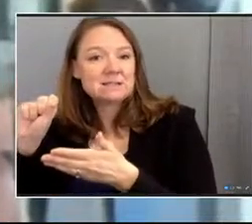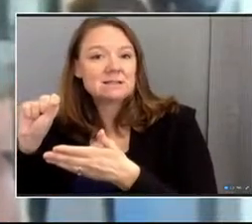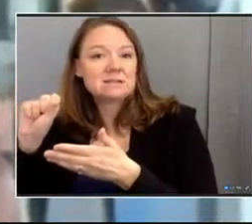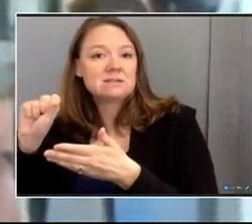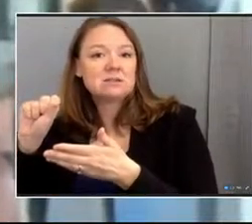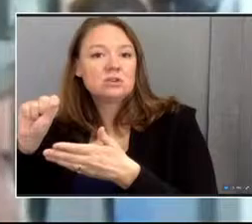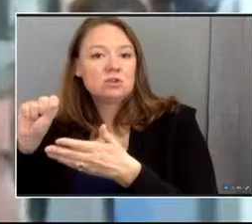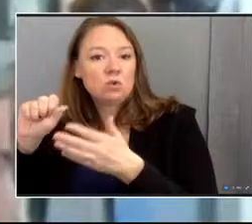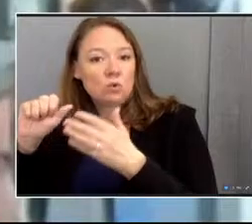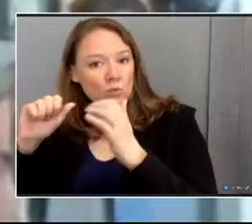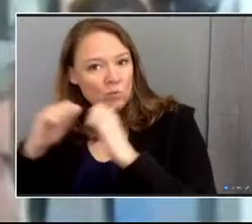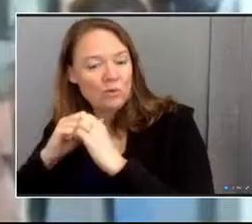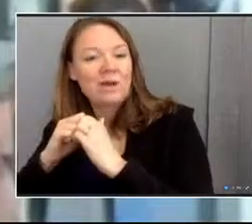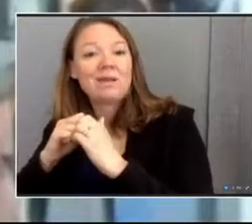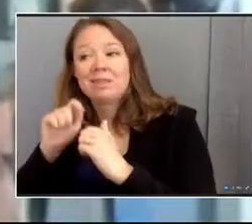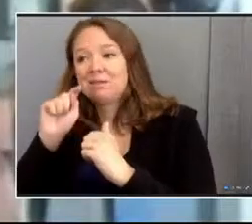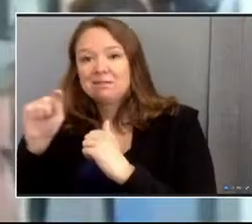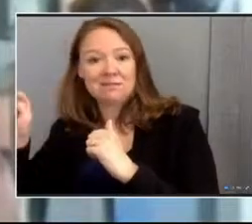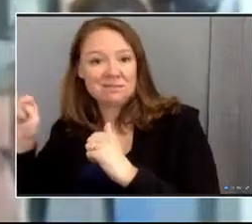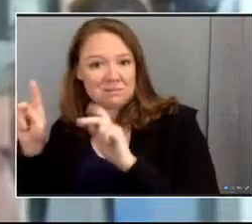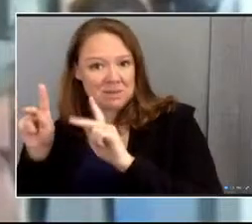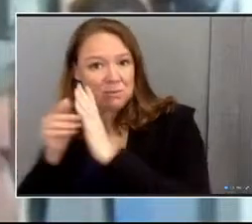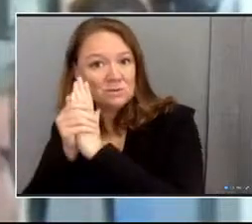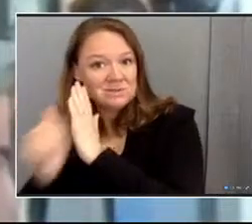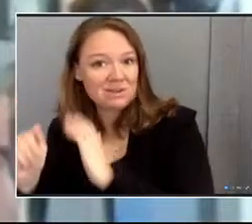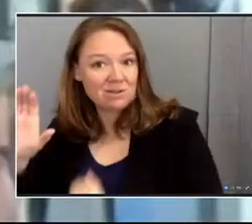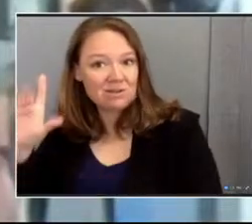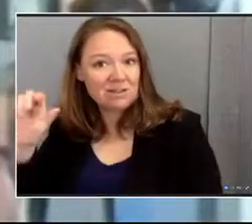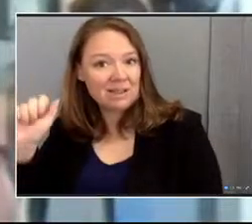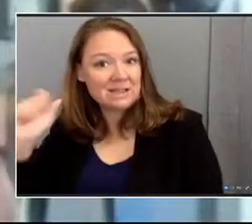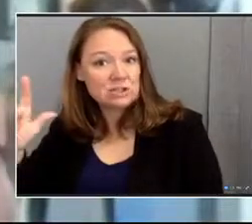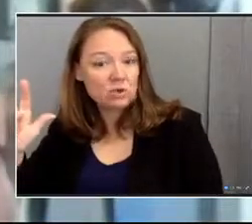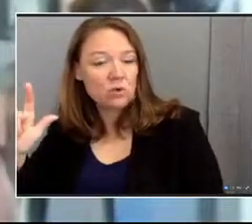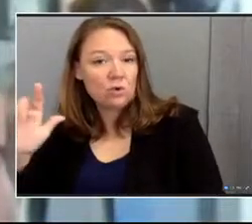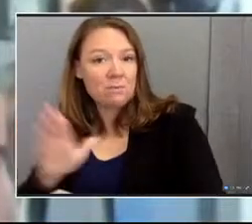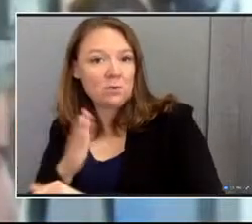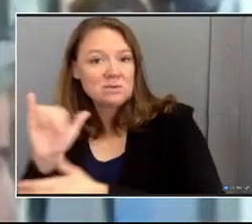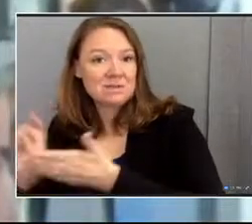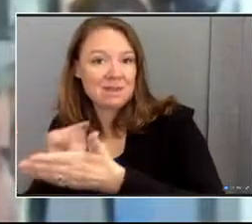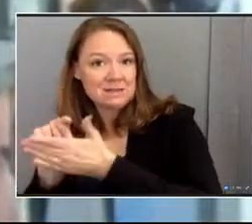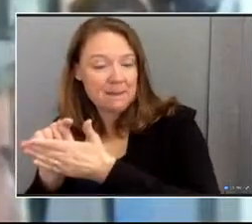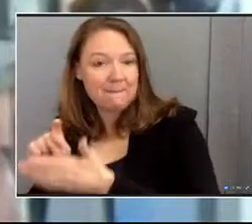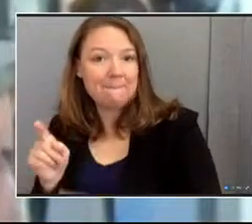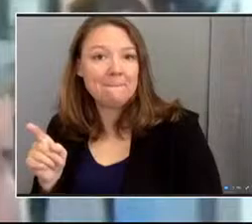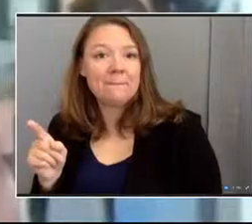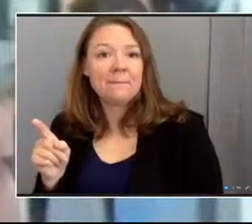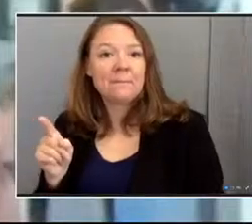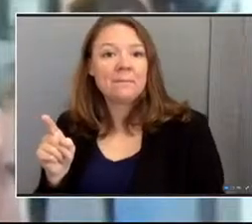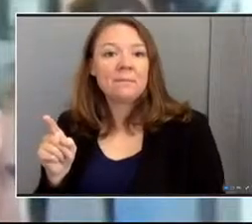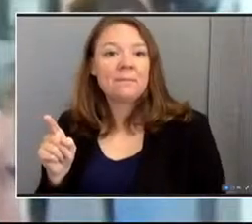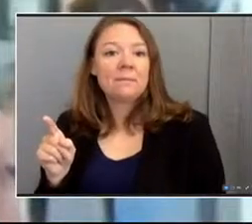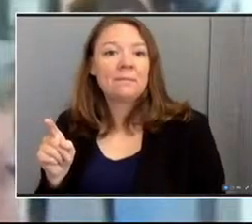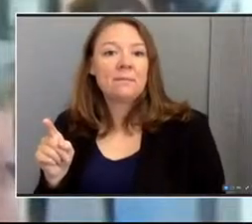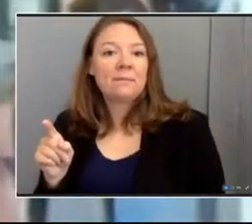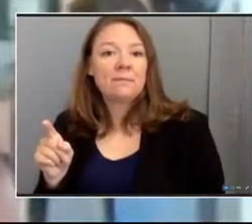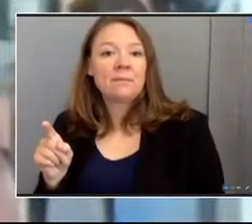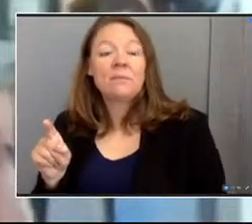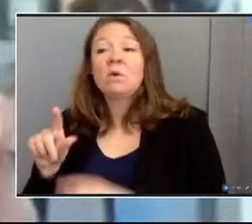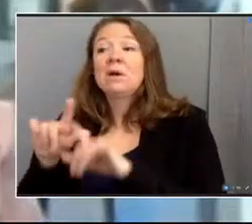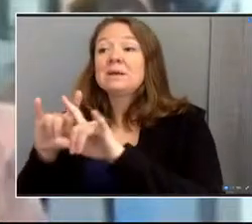music at the time. And while doing so having the opportunity to be exposed to an entirely